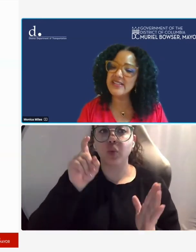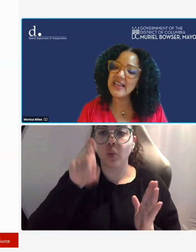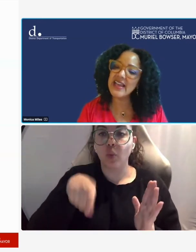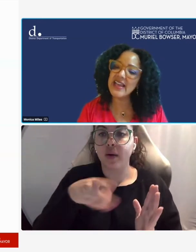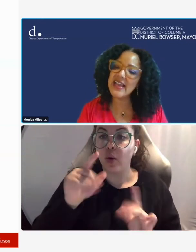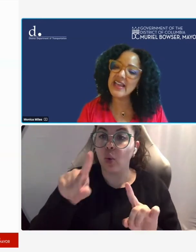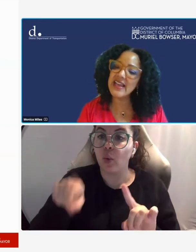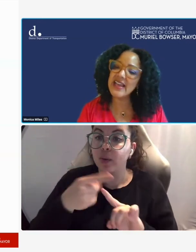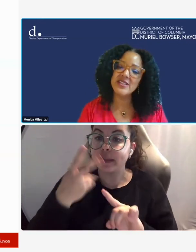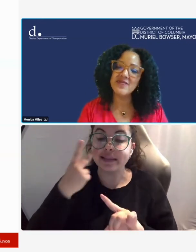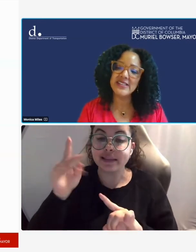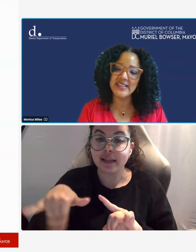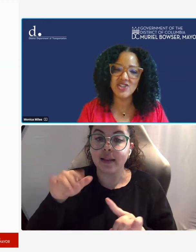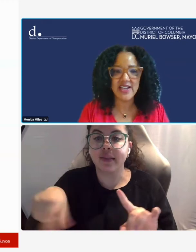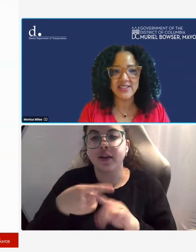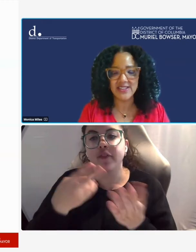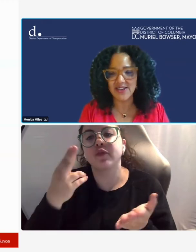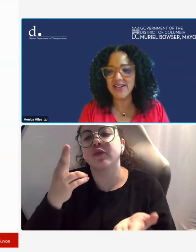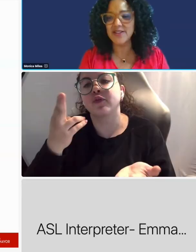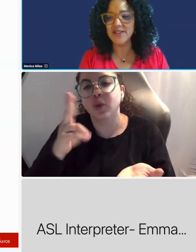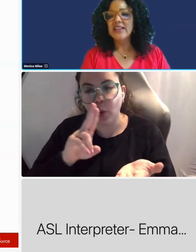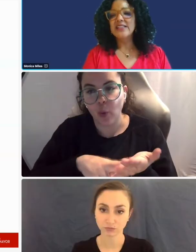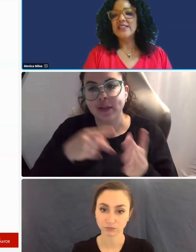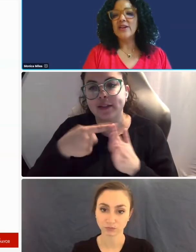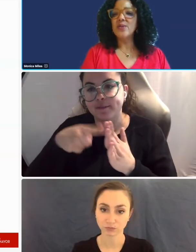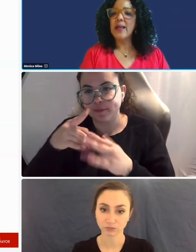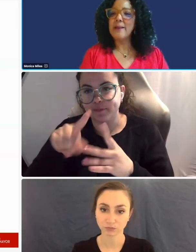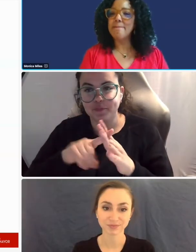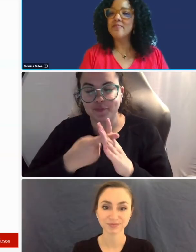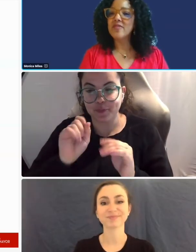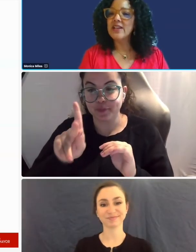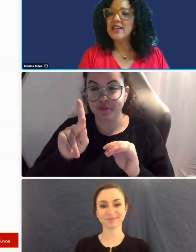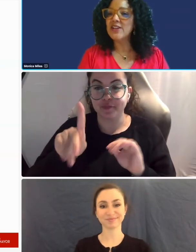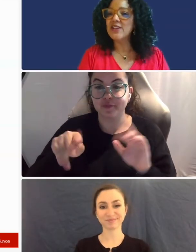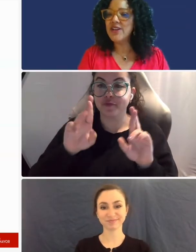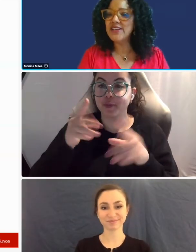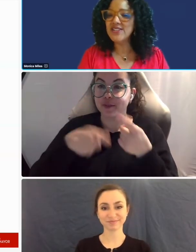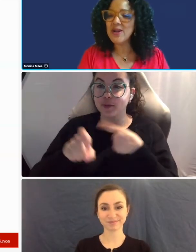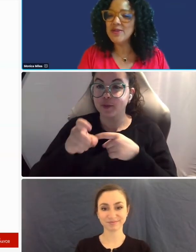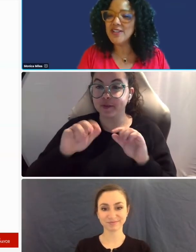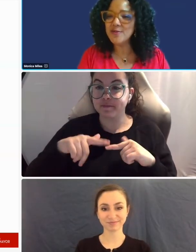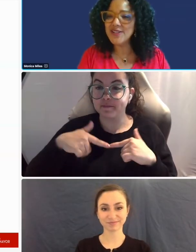then of course the investigation has to start so um you're ready to swap it your way so i'm gonna